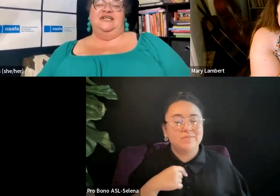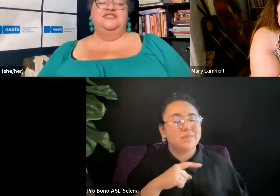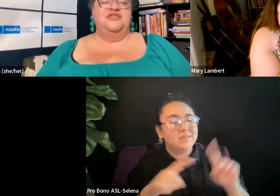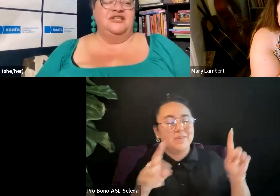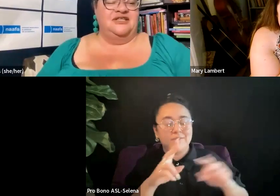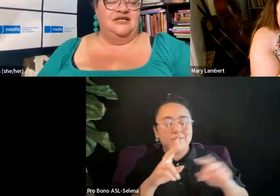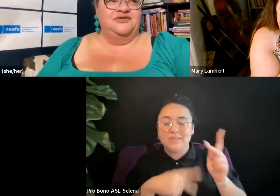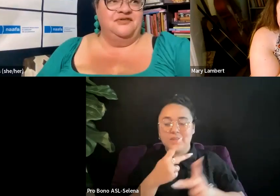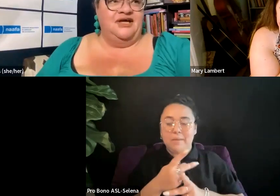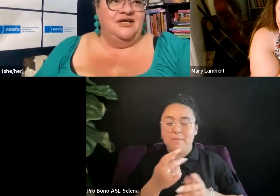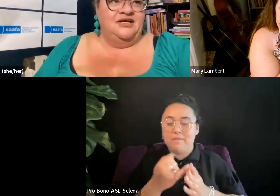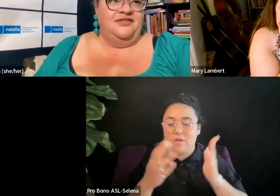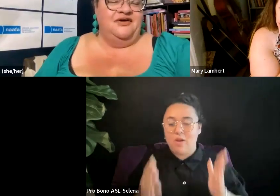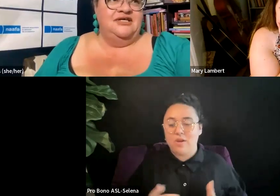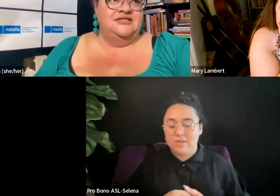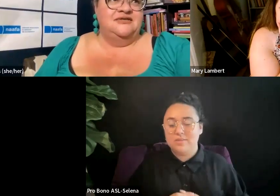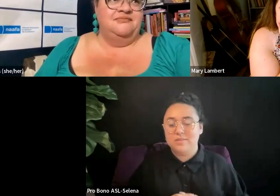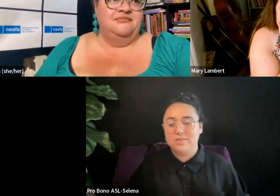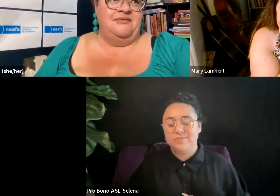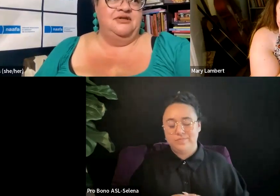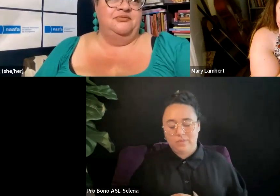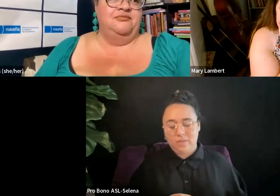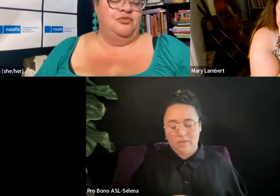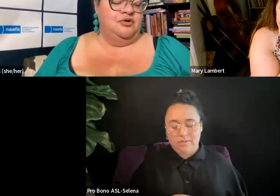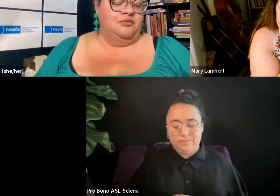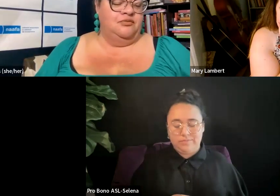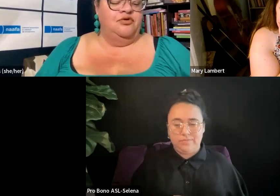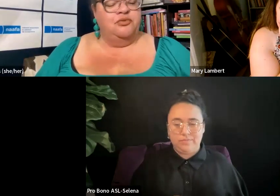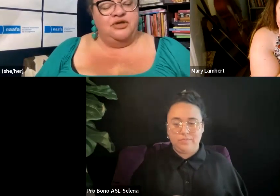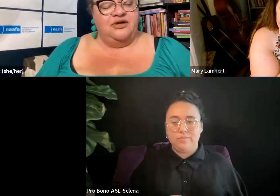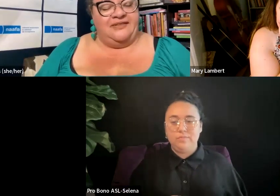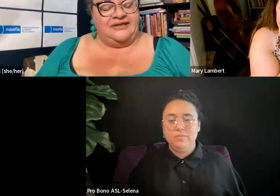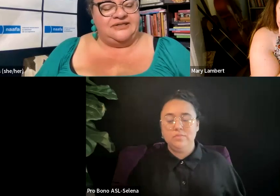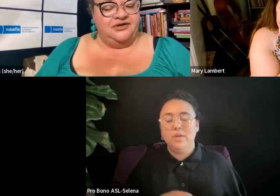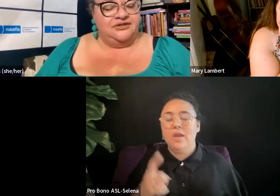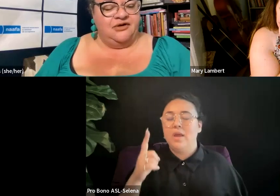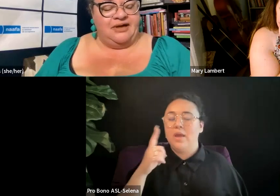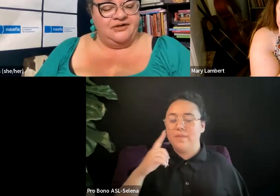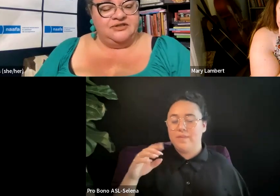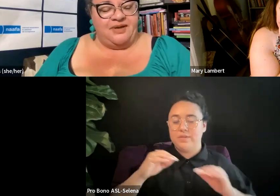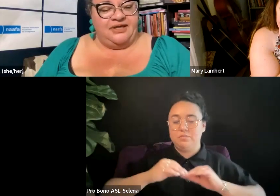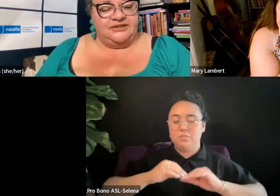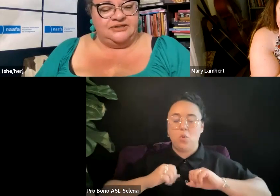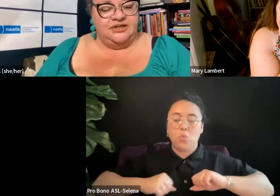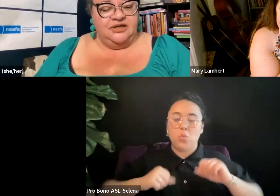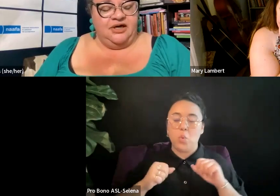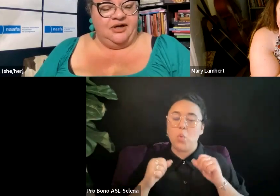And I do think that that sort of like there is maybe a little bit more room when you're in that singer songwriter space,